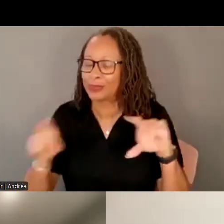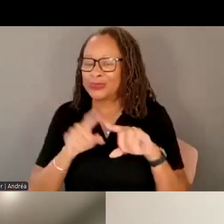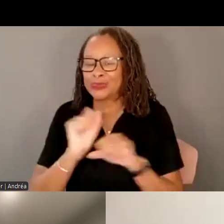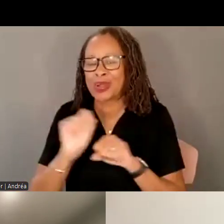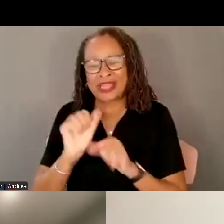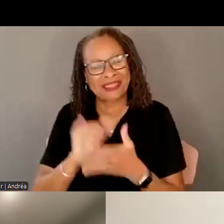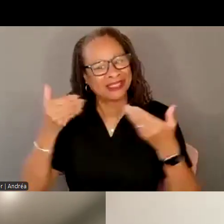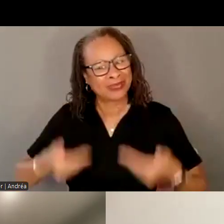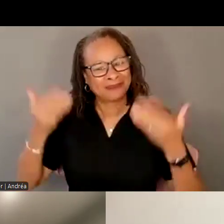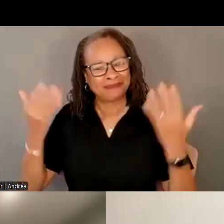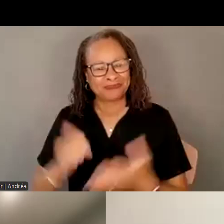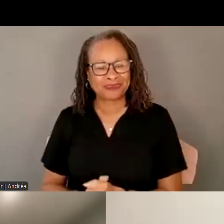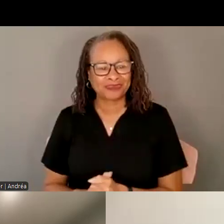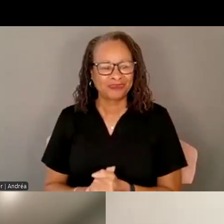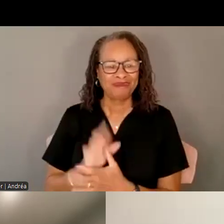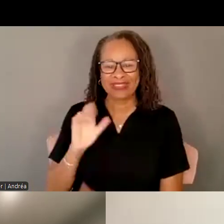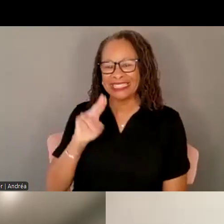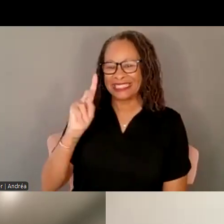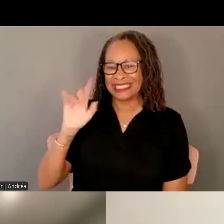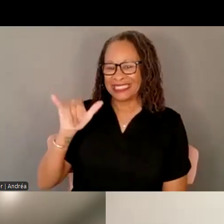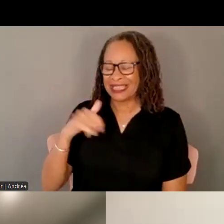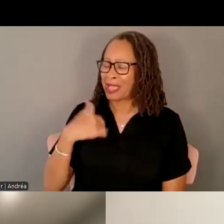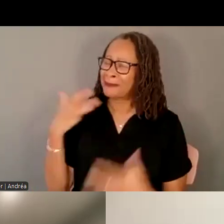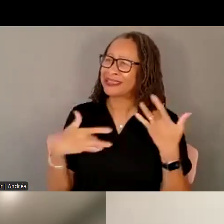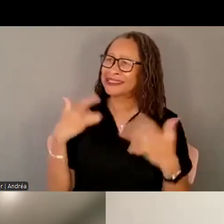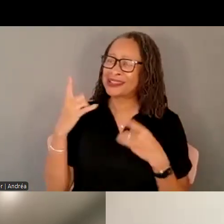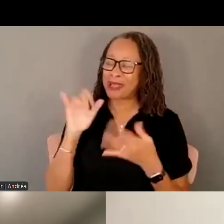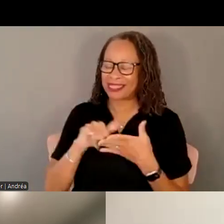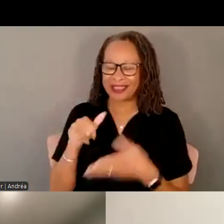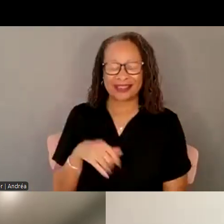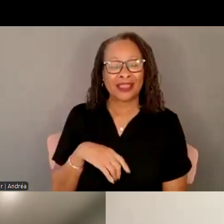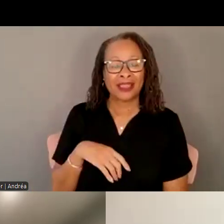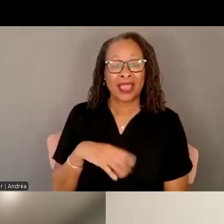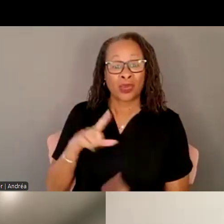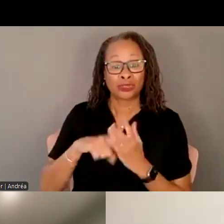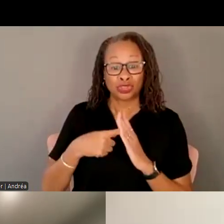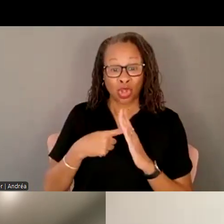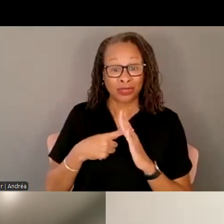Ah, I am so excited about this. Well, let's start at the beginning.